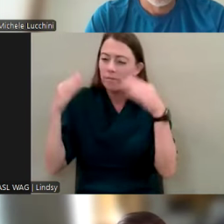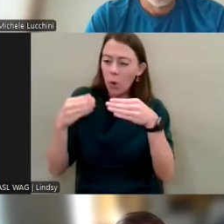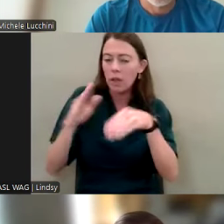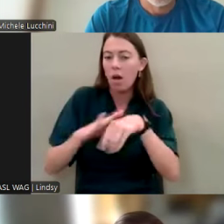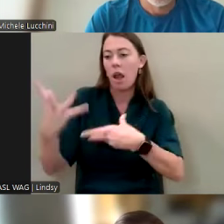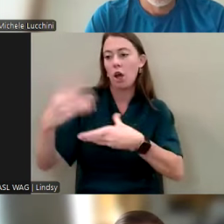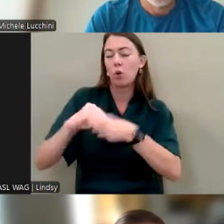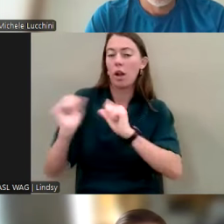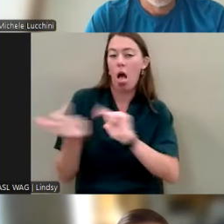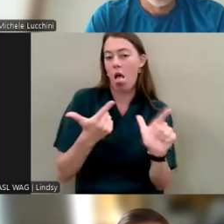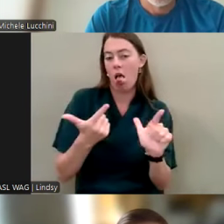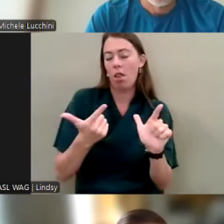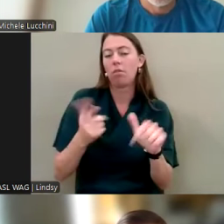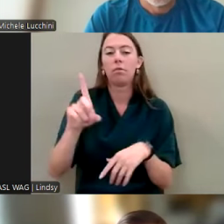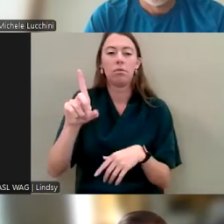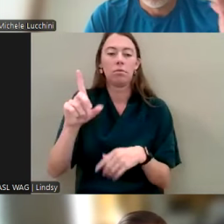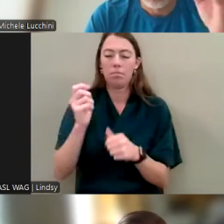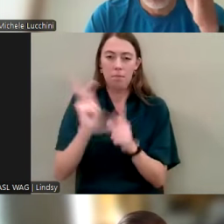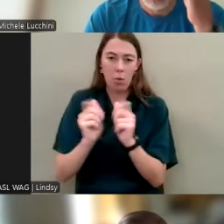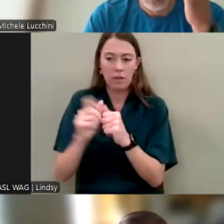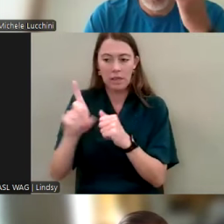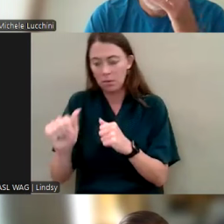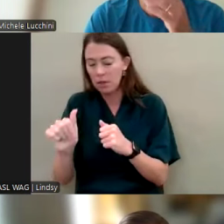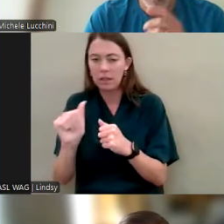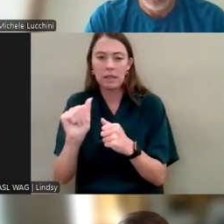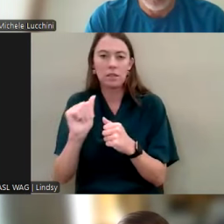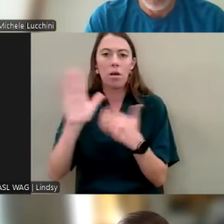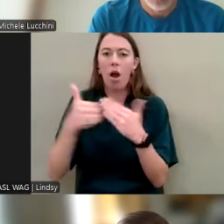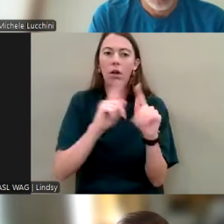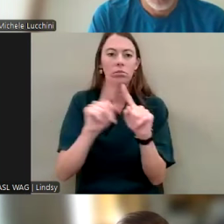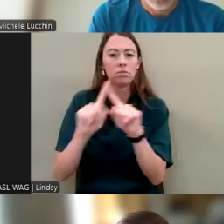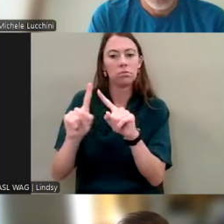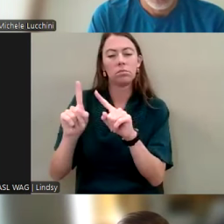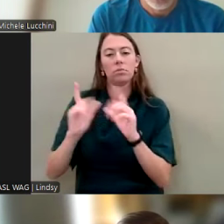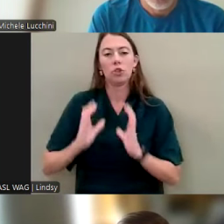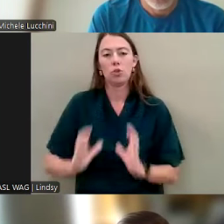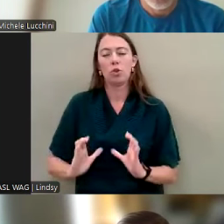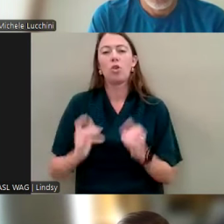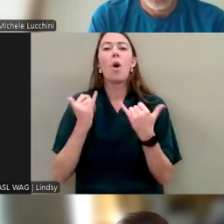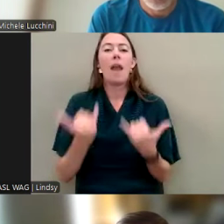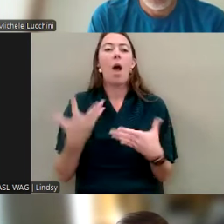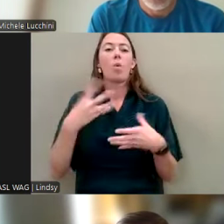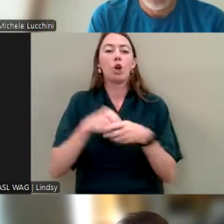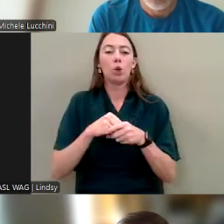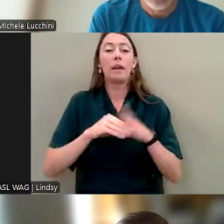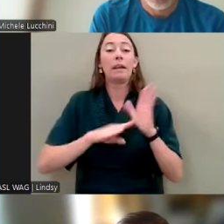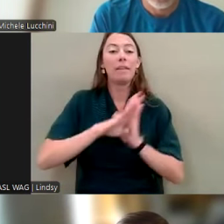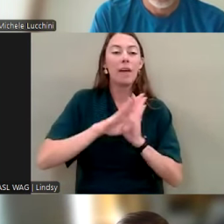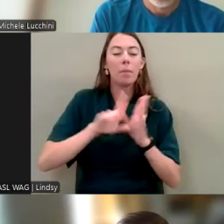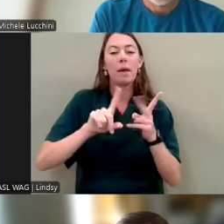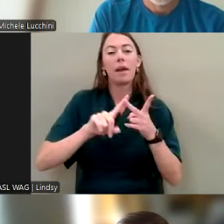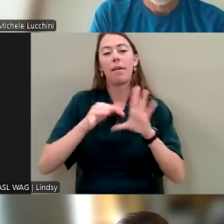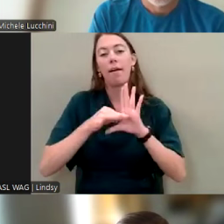design, QA, content teams. And with product managers and product owners -- or project